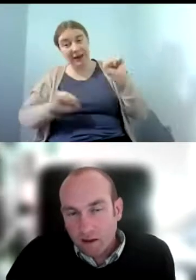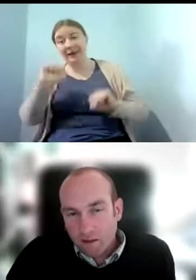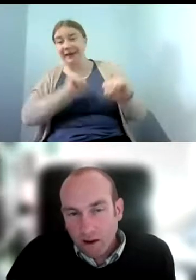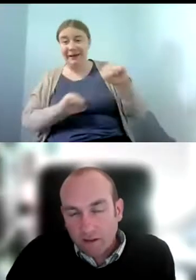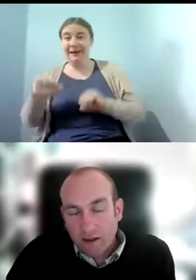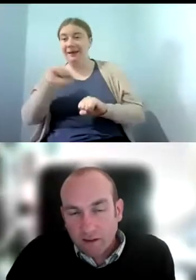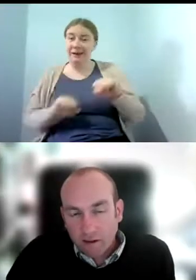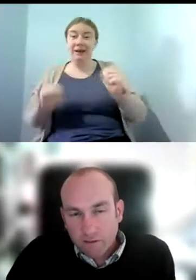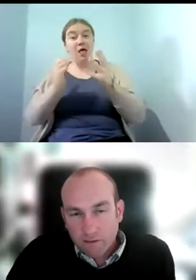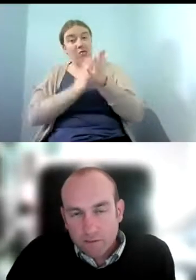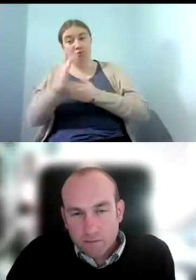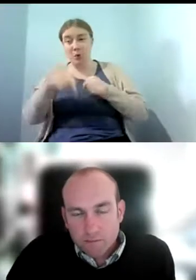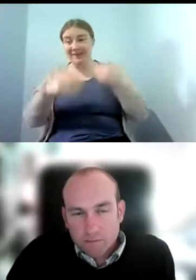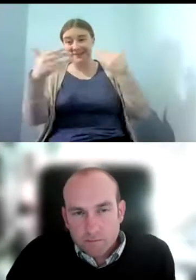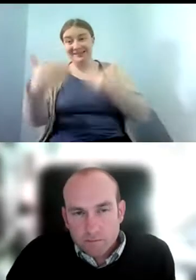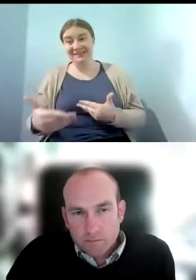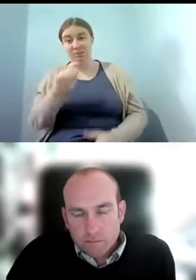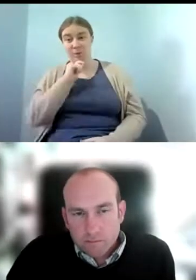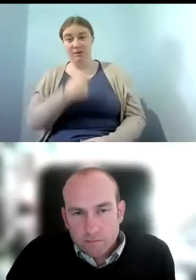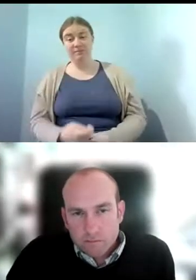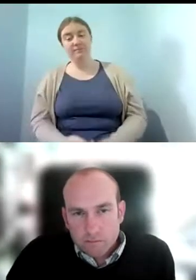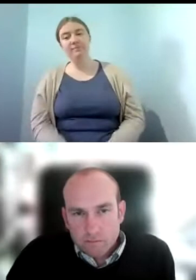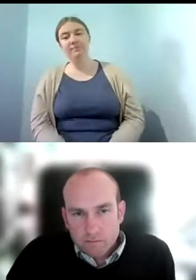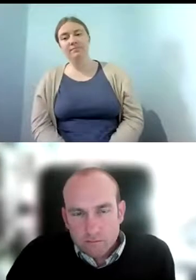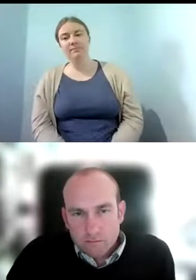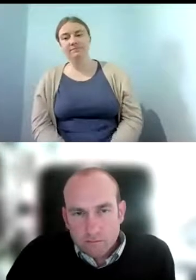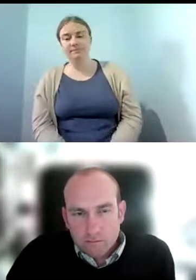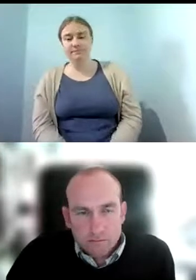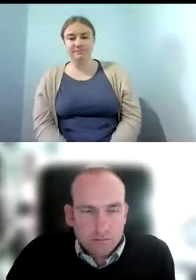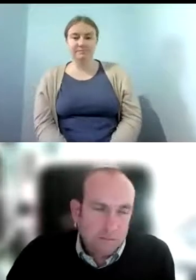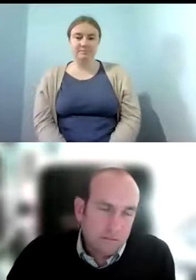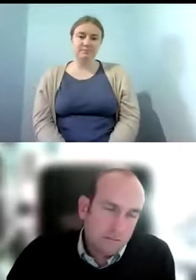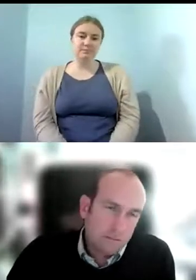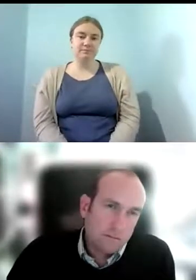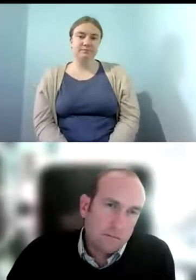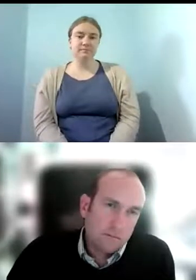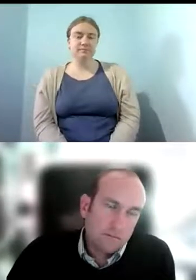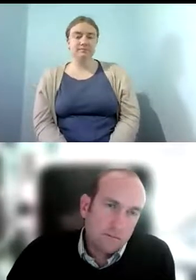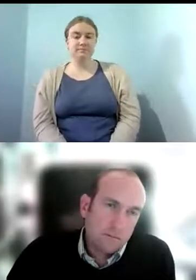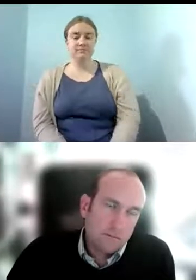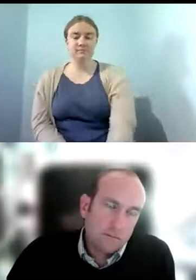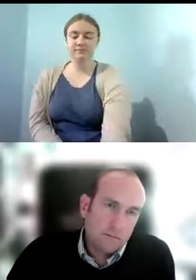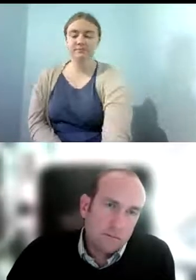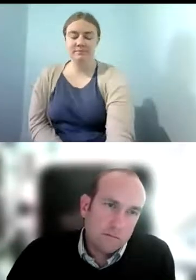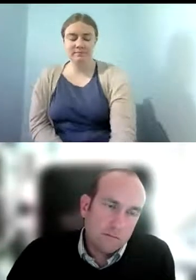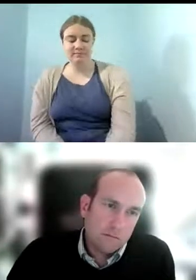throughout the season i've got a couple more questions about cleaning and debris so how